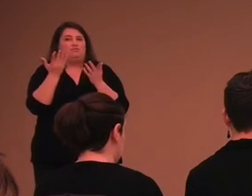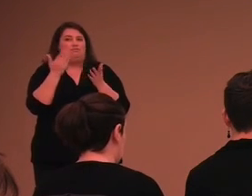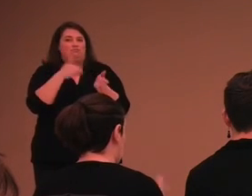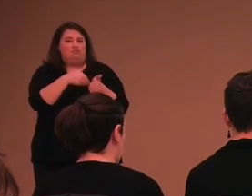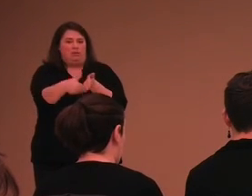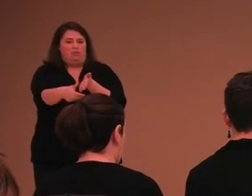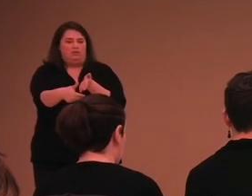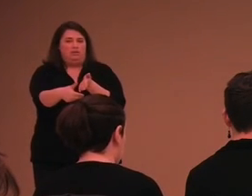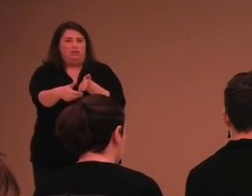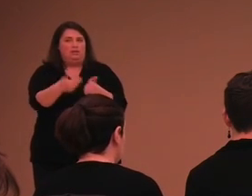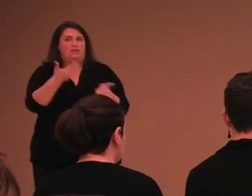maybe